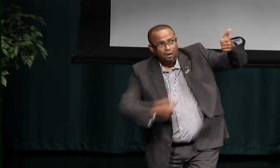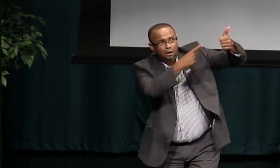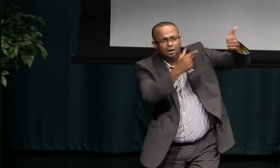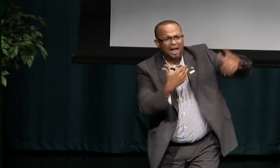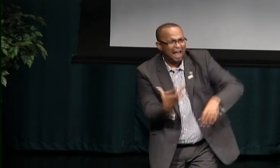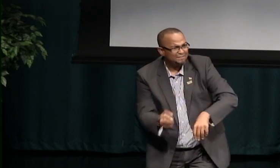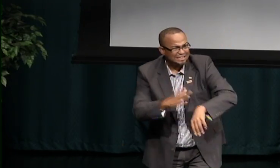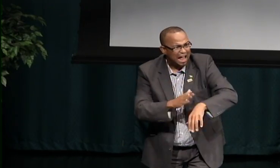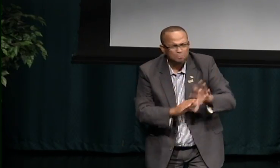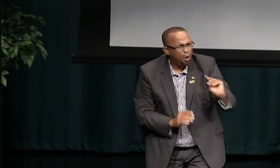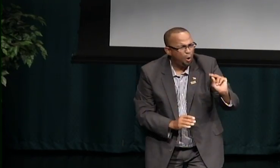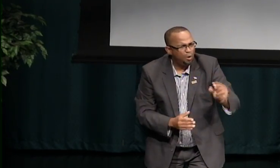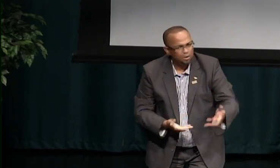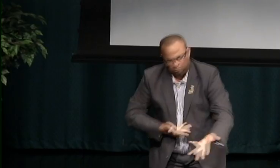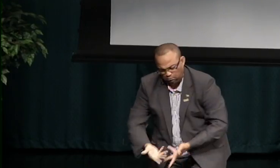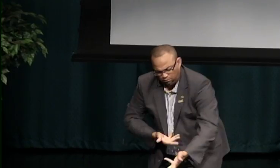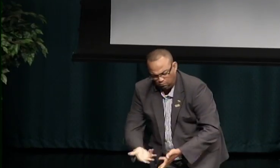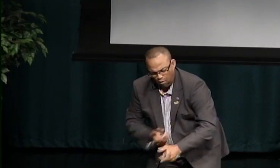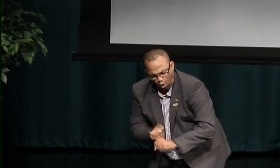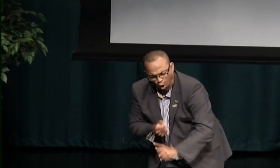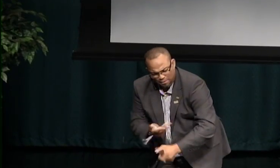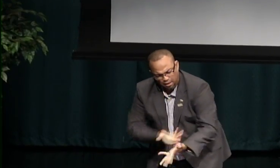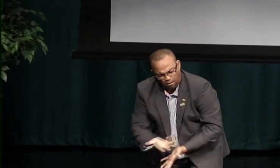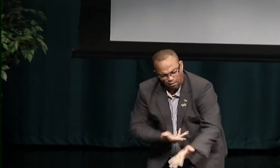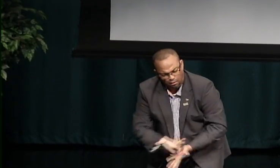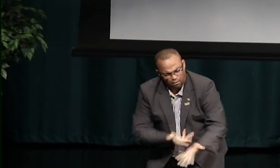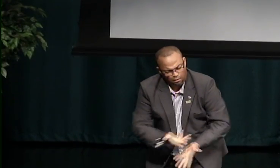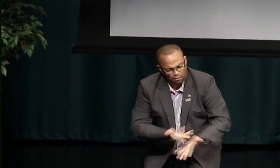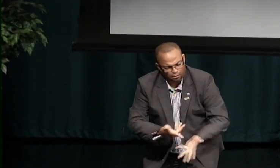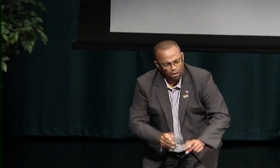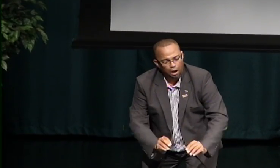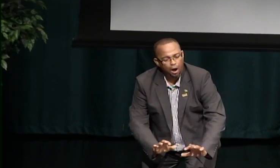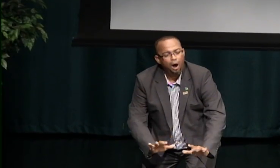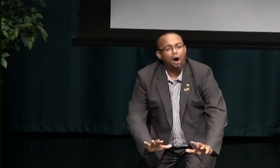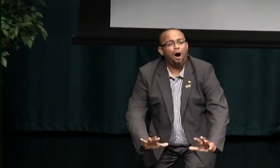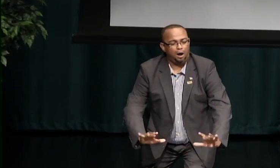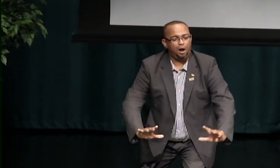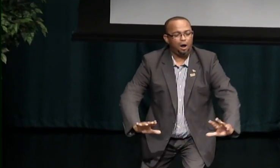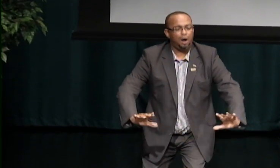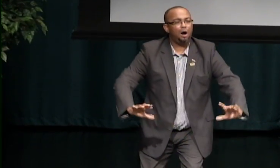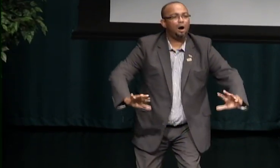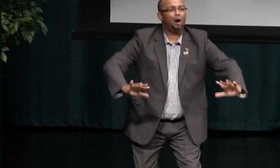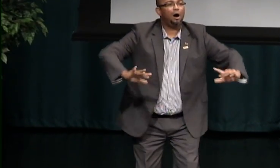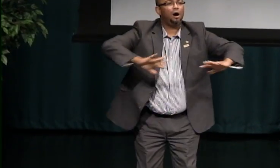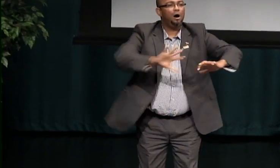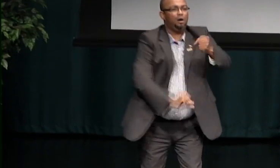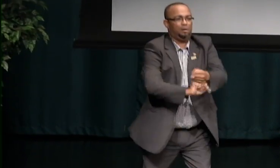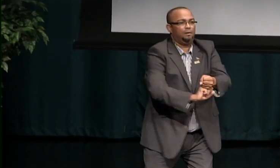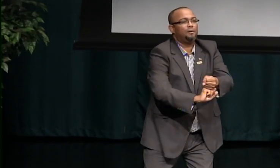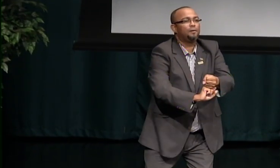and talk with the staff people for the other folks who don't have enough time to talk with you.